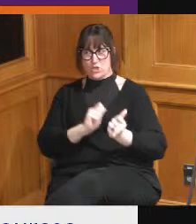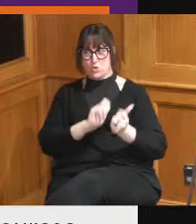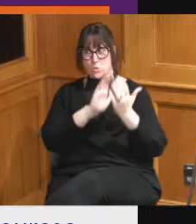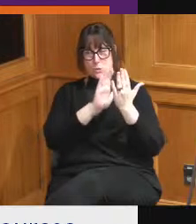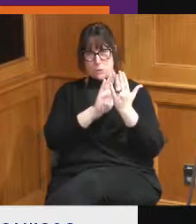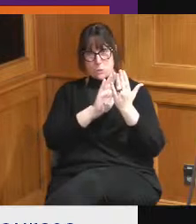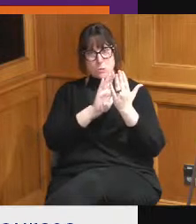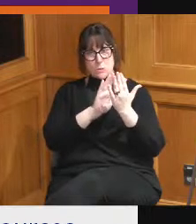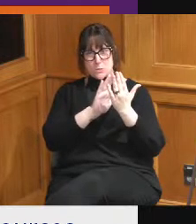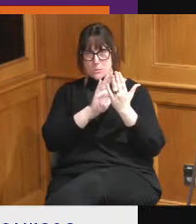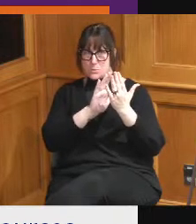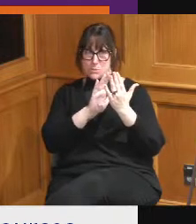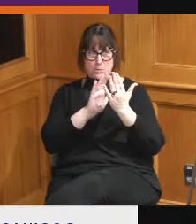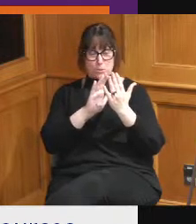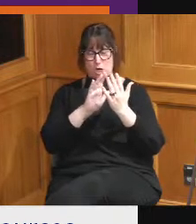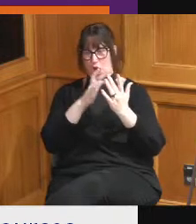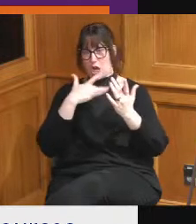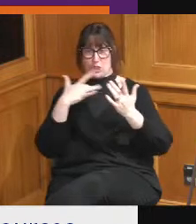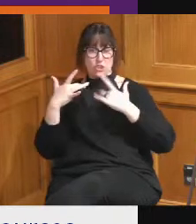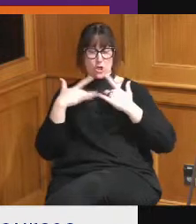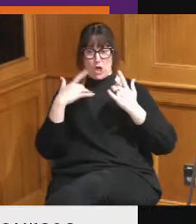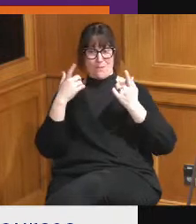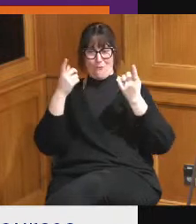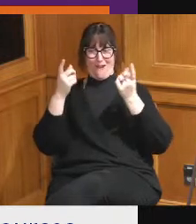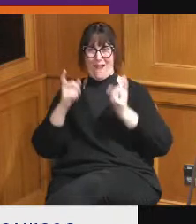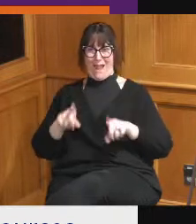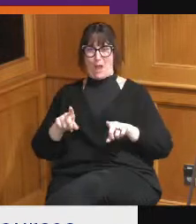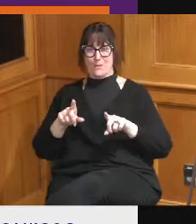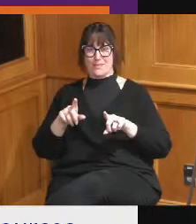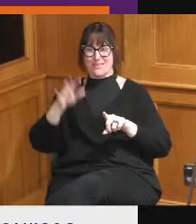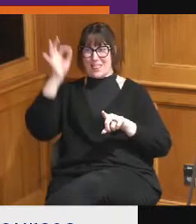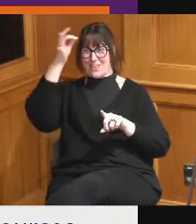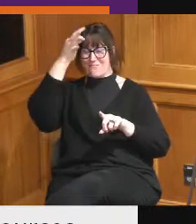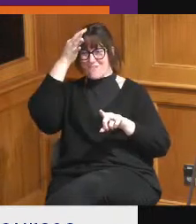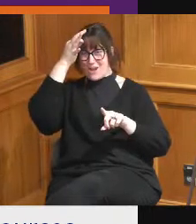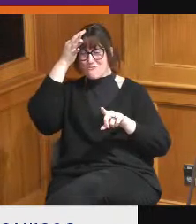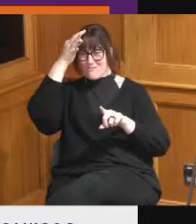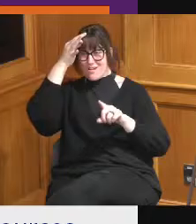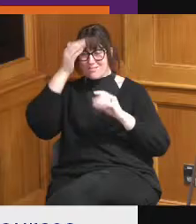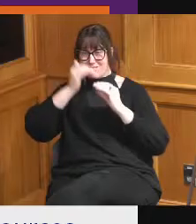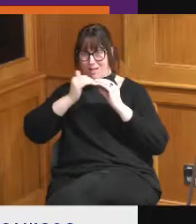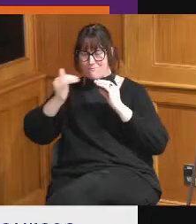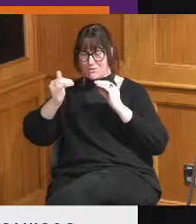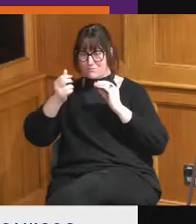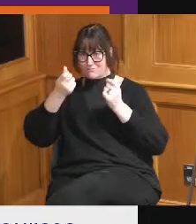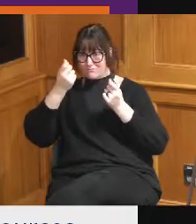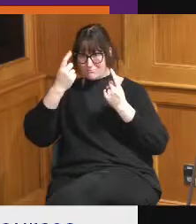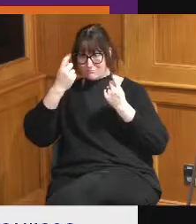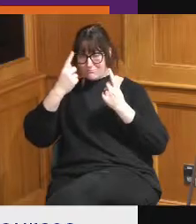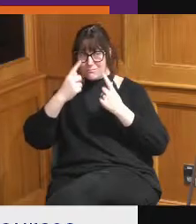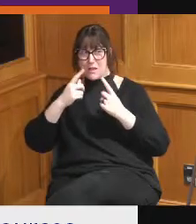sense existential concern about what happens at the federal level but that is going to